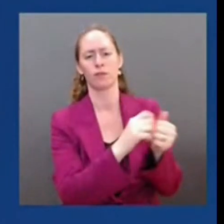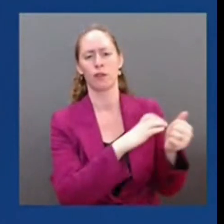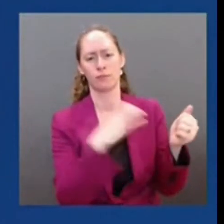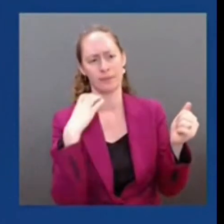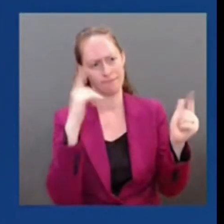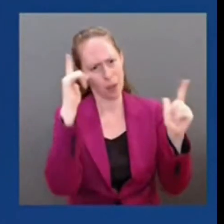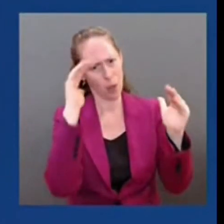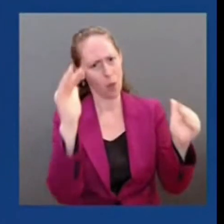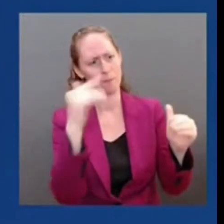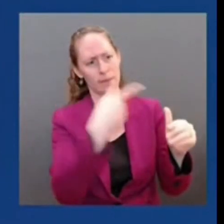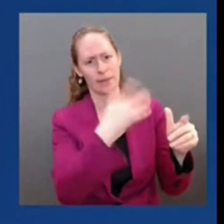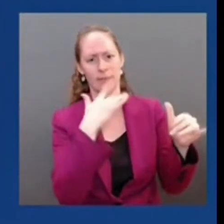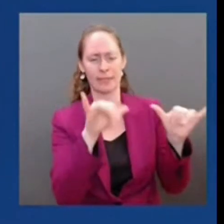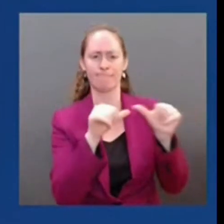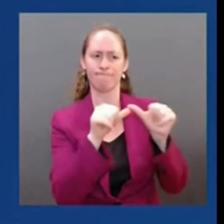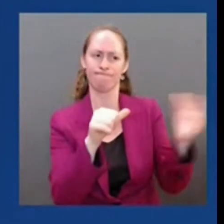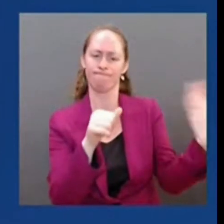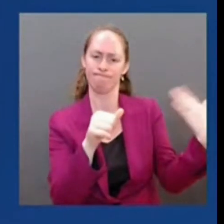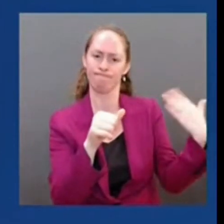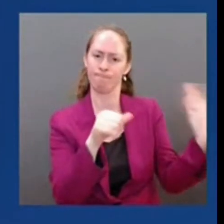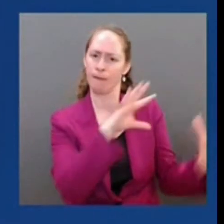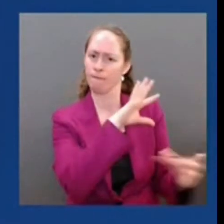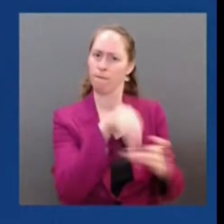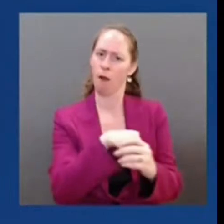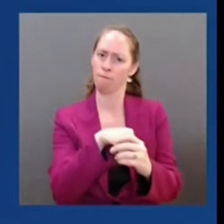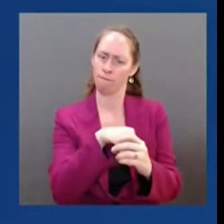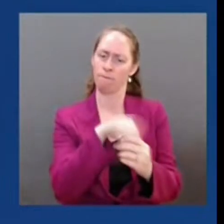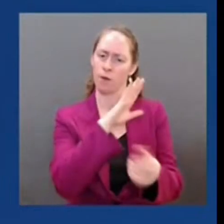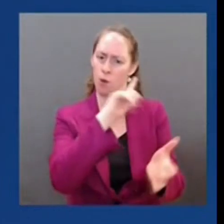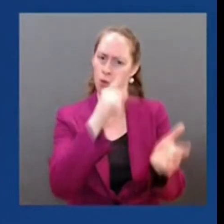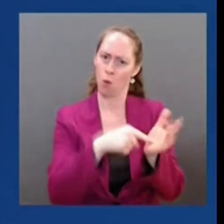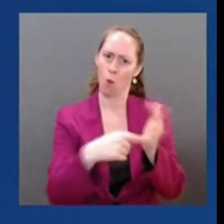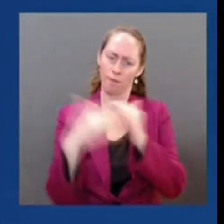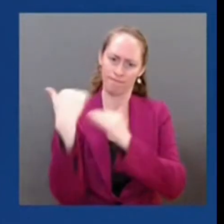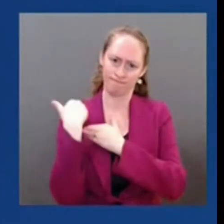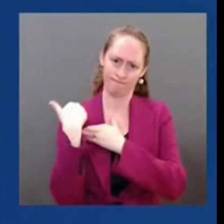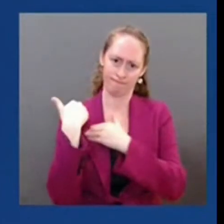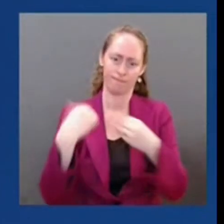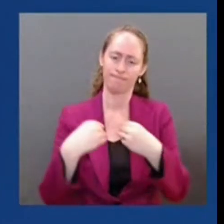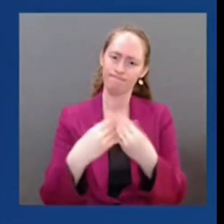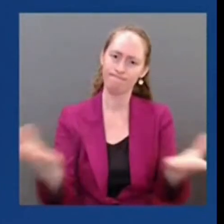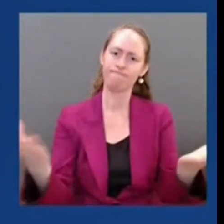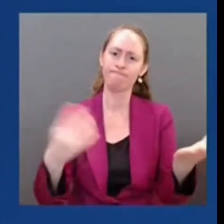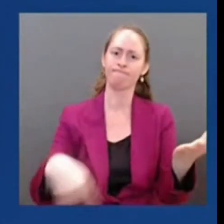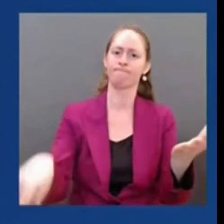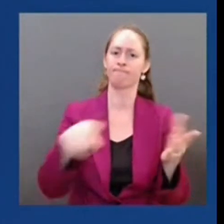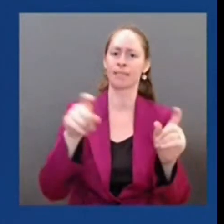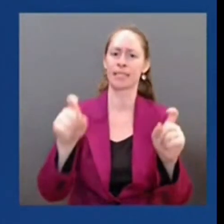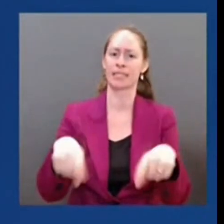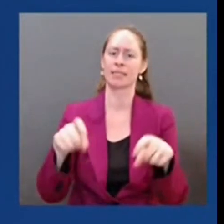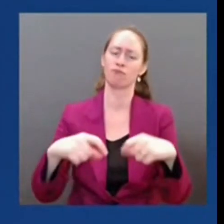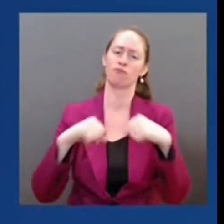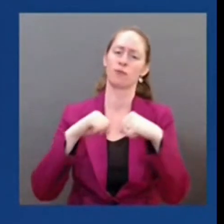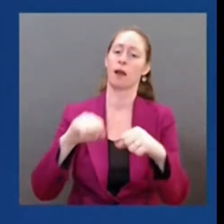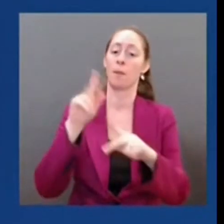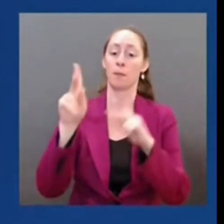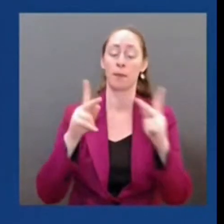AND I AM HOPEFUL CONGRESS WILL CONTINUE TO PLAY THAT CRITICAL ROLE OF PROVIDING THE RESOURCES